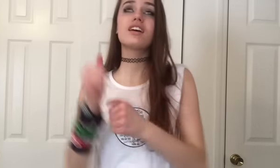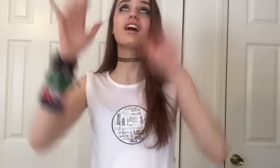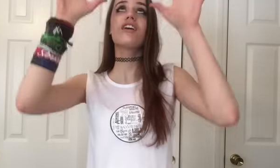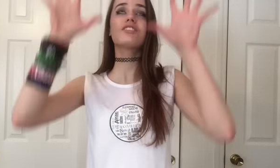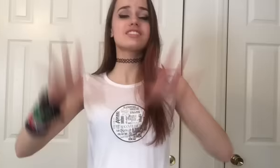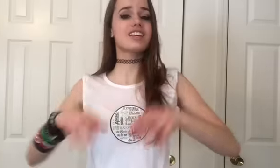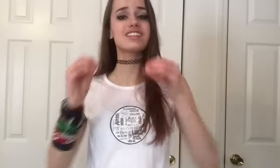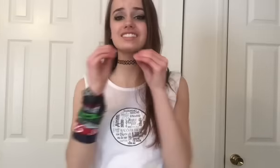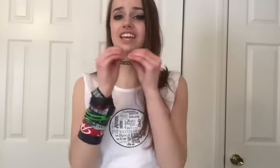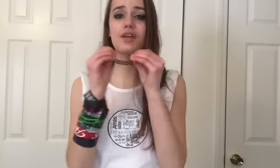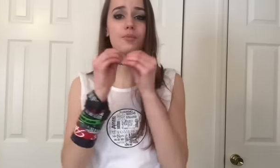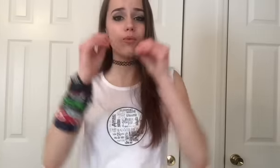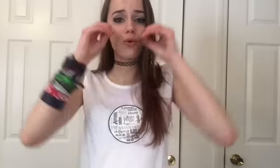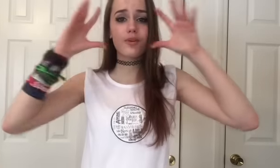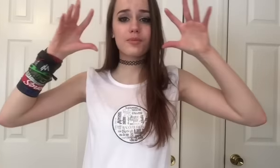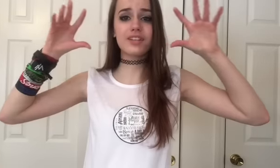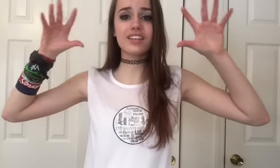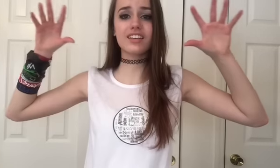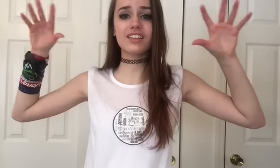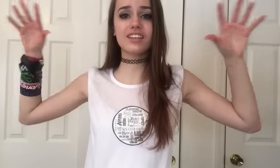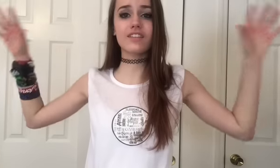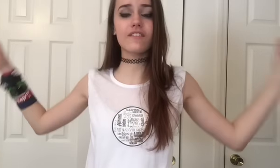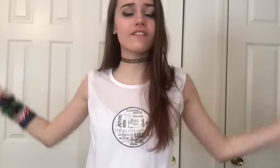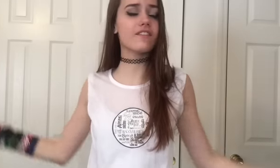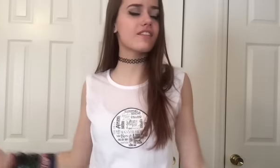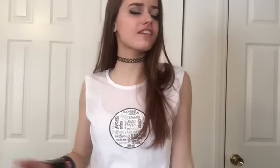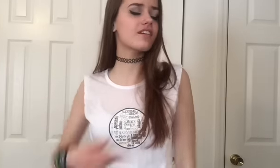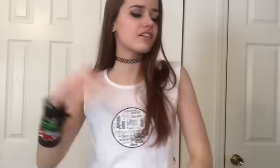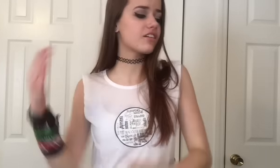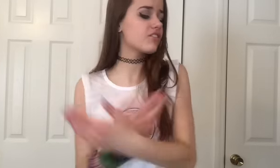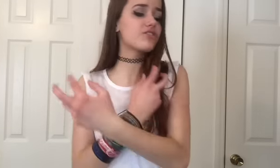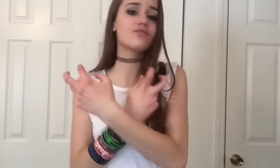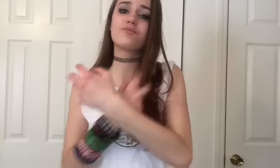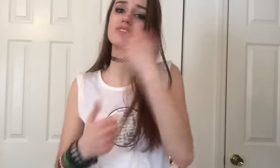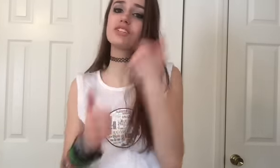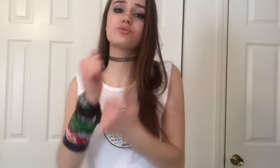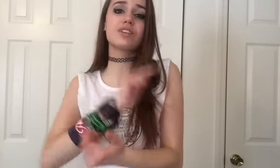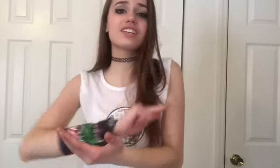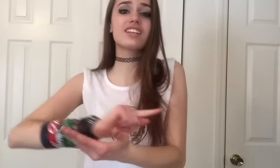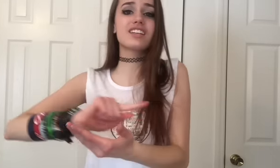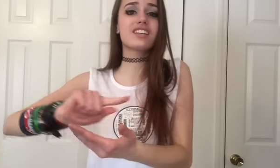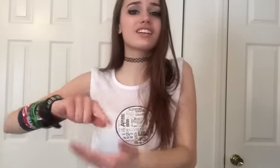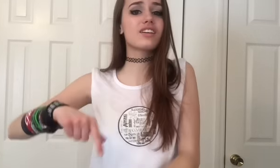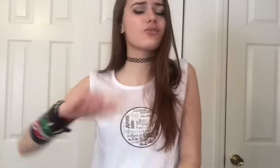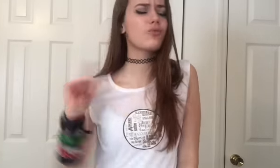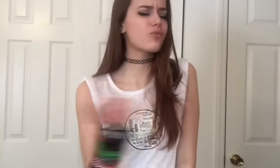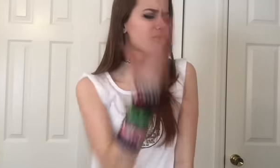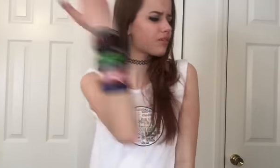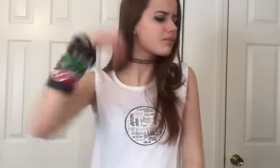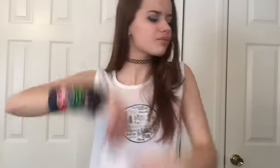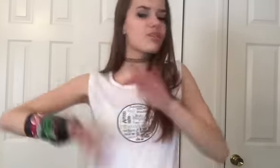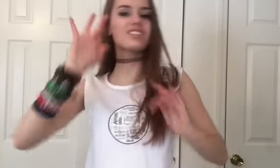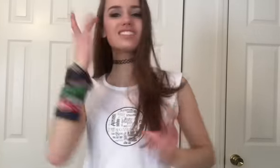every Sunday's getting more bleak a fresh poison each week "we were born sick"